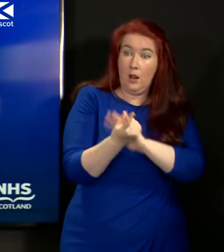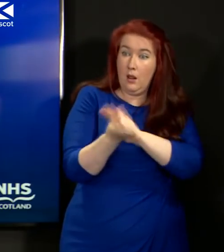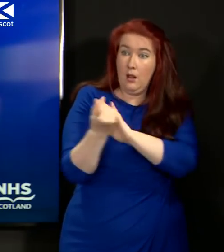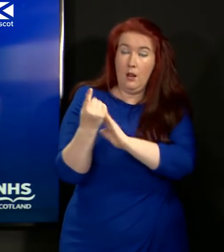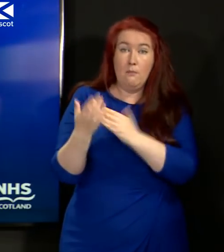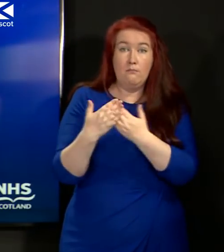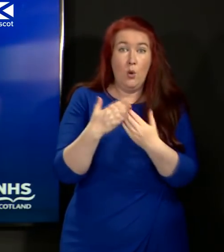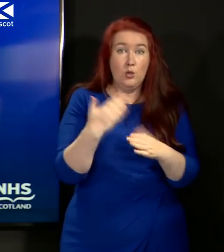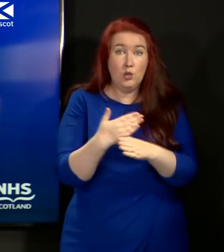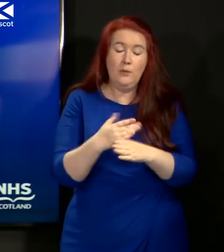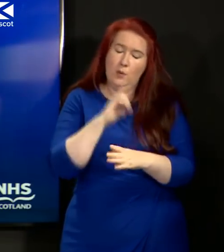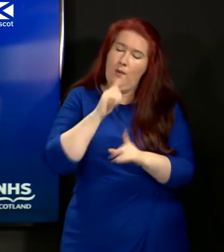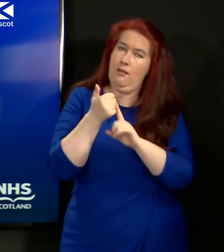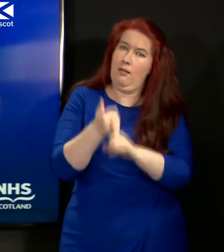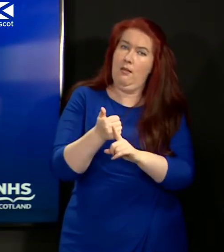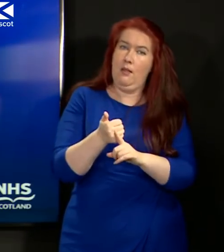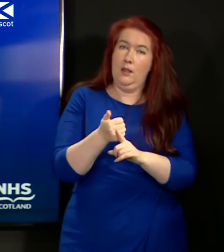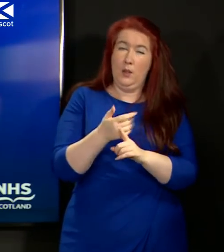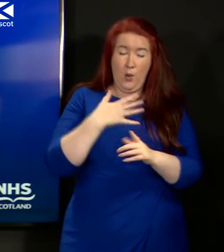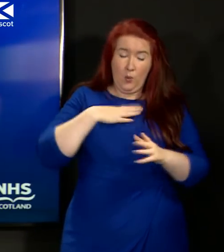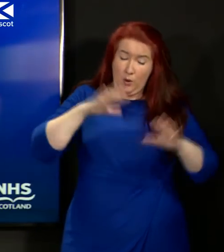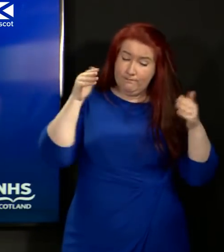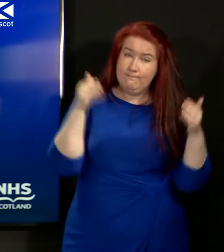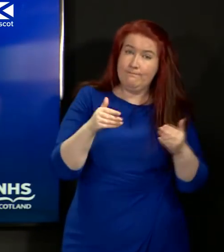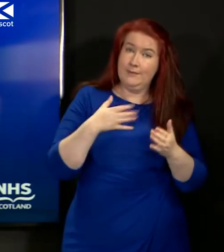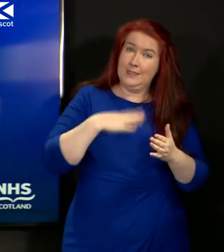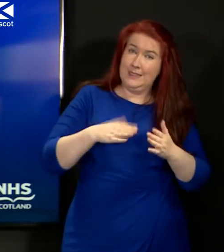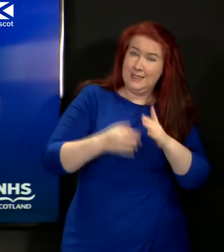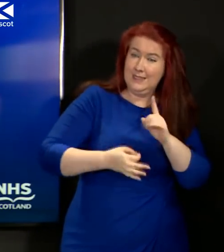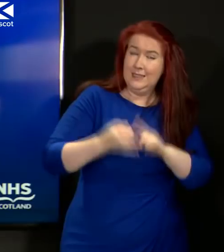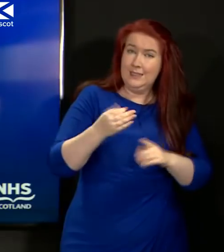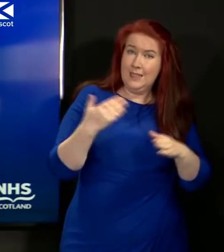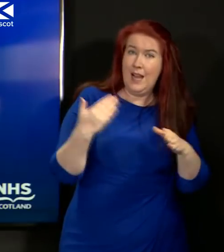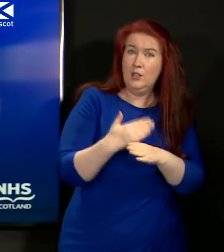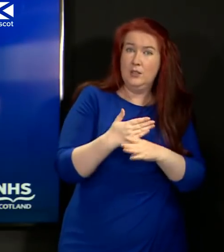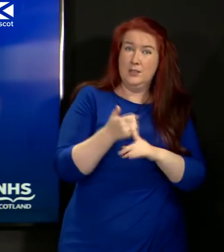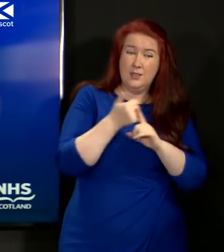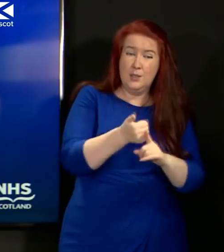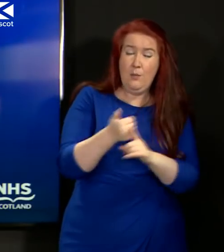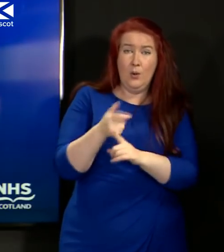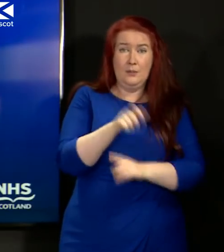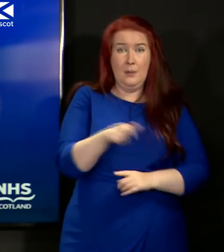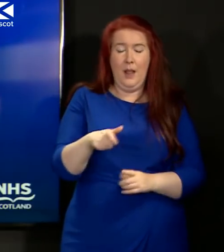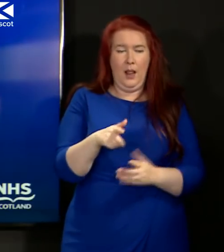the action needed to support people into work, and to get the skills and training